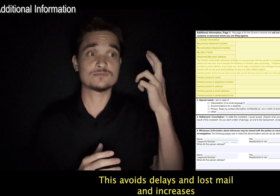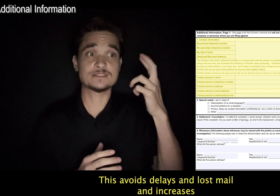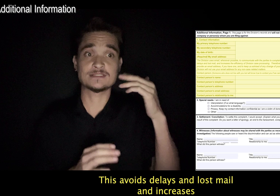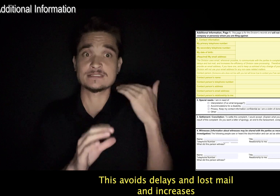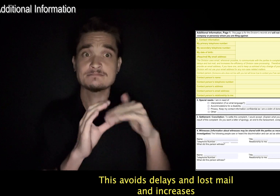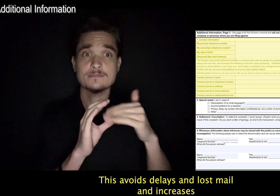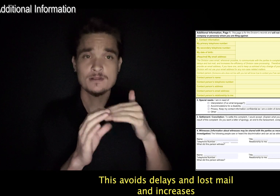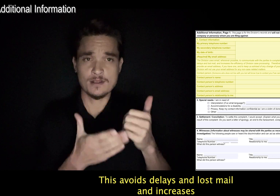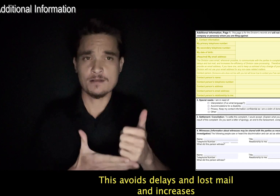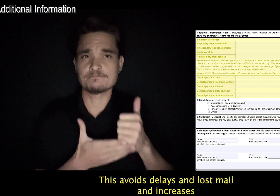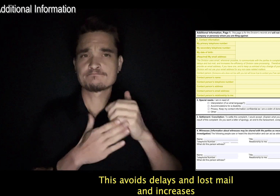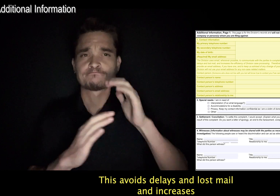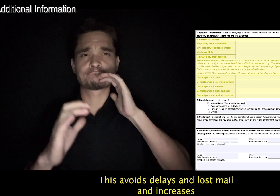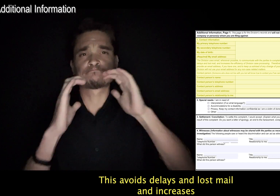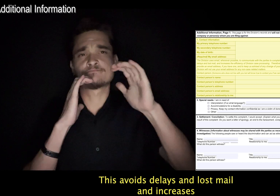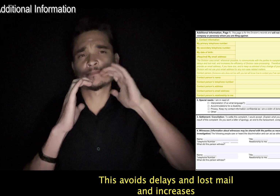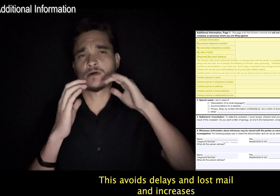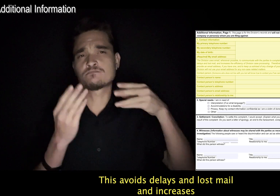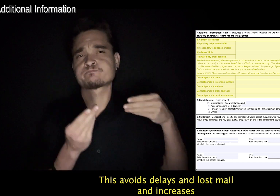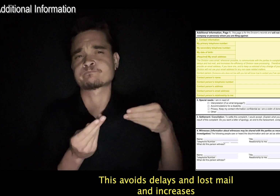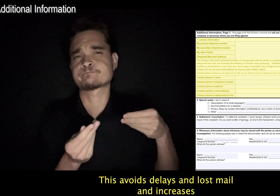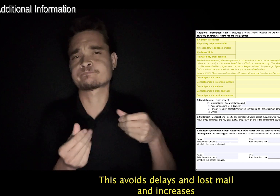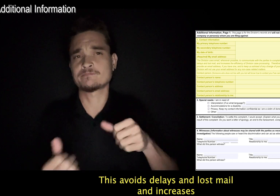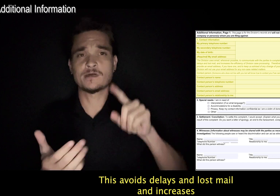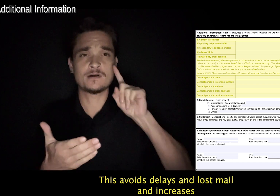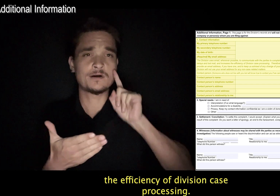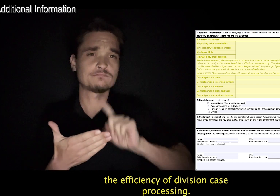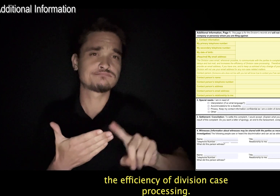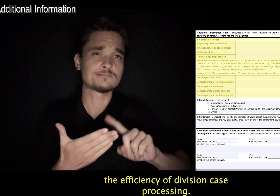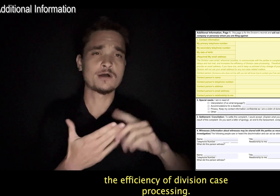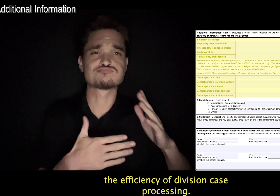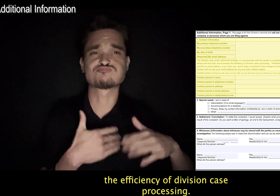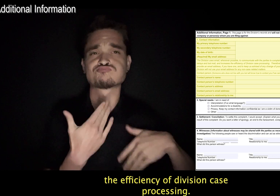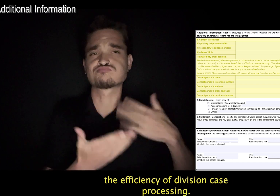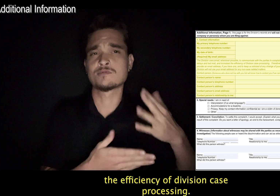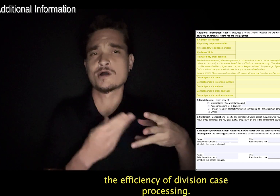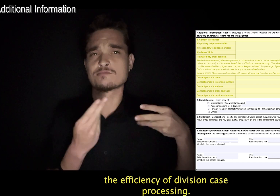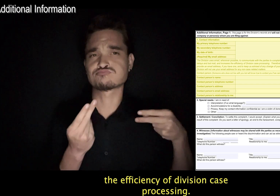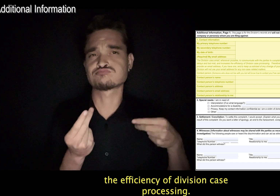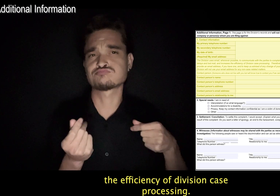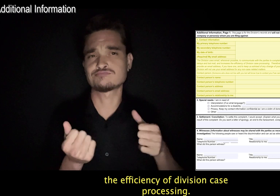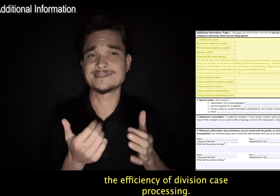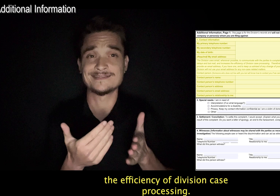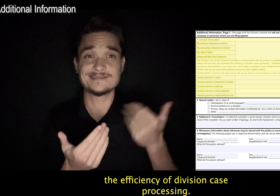This avoids delays and lost mail and increases the efficiency of division case processing.